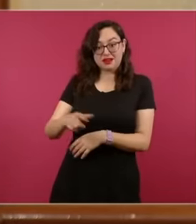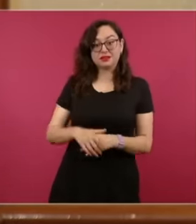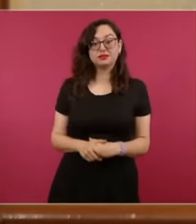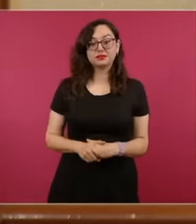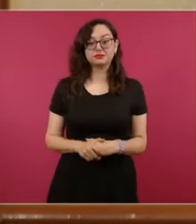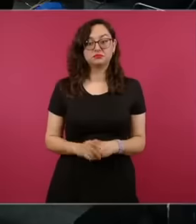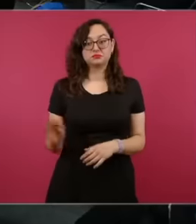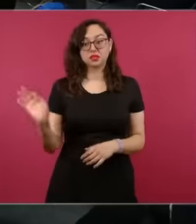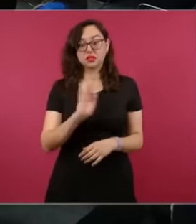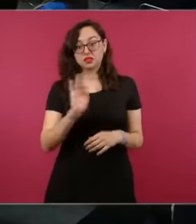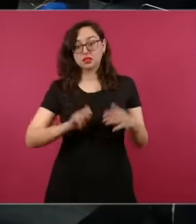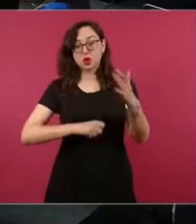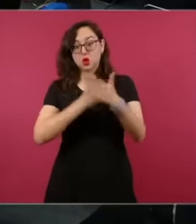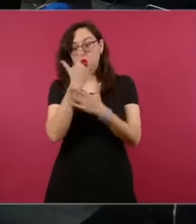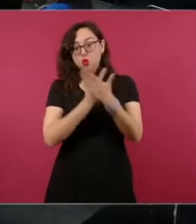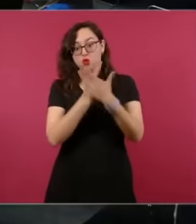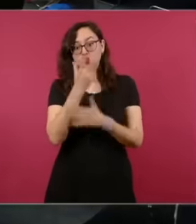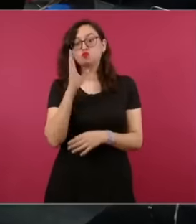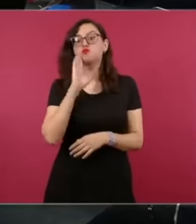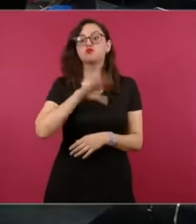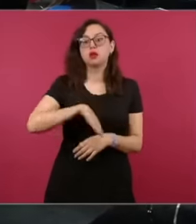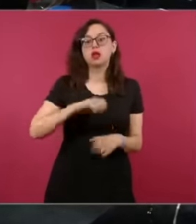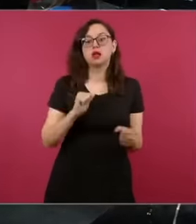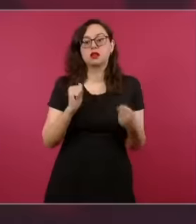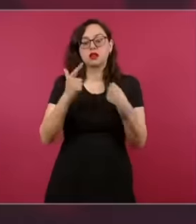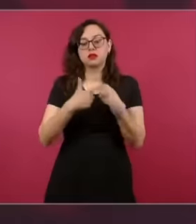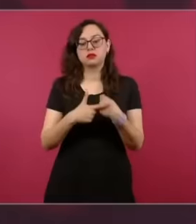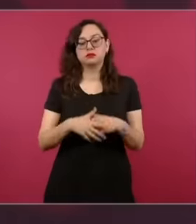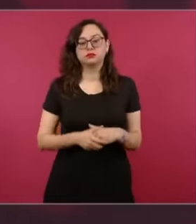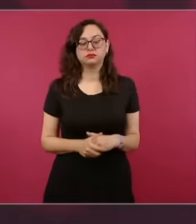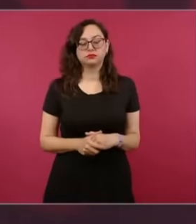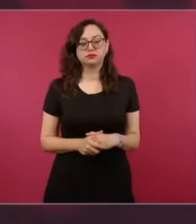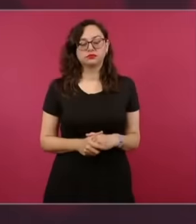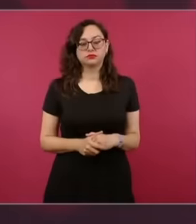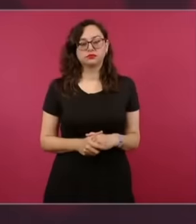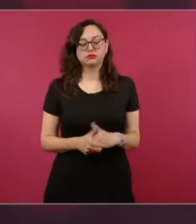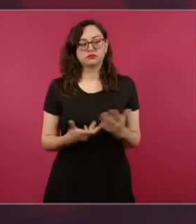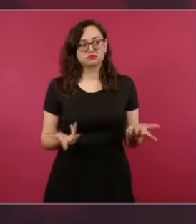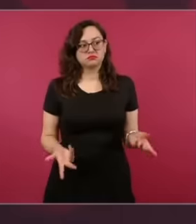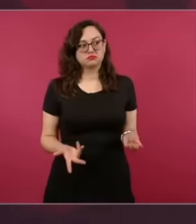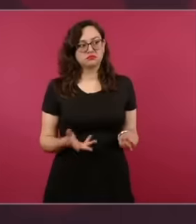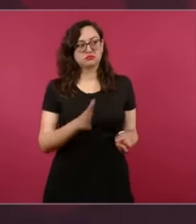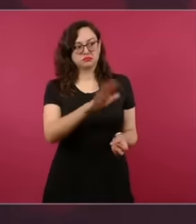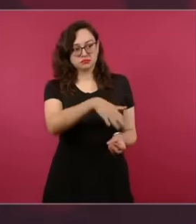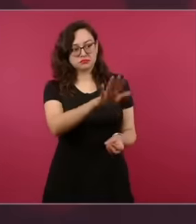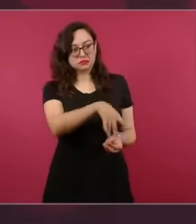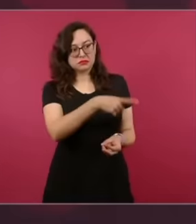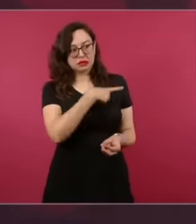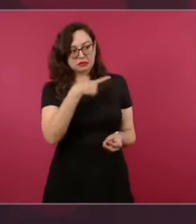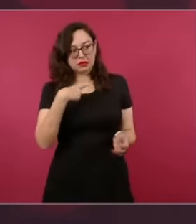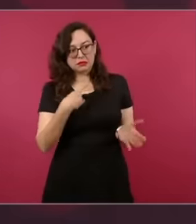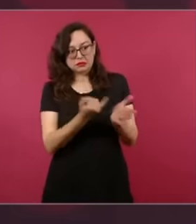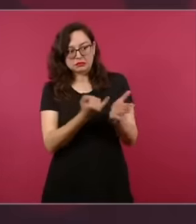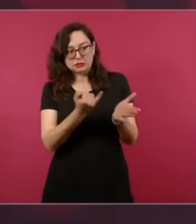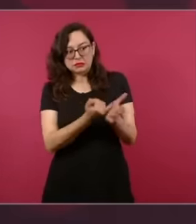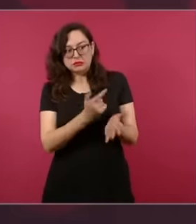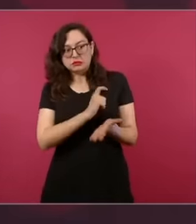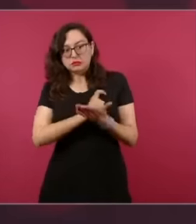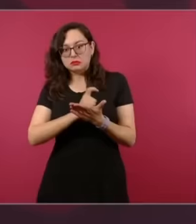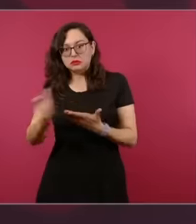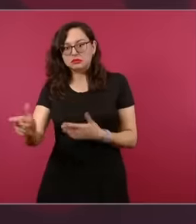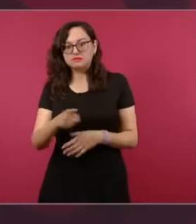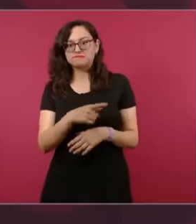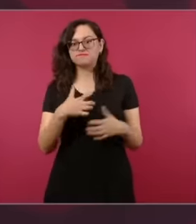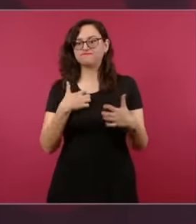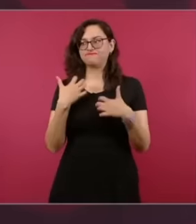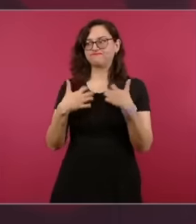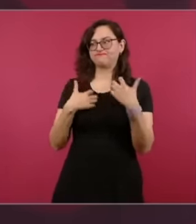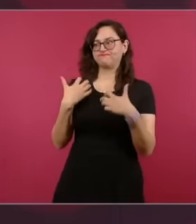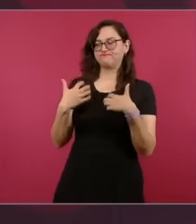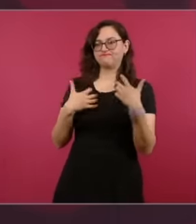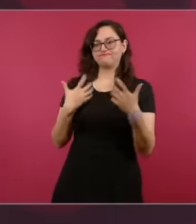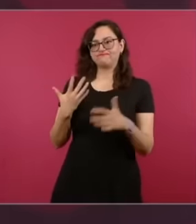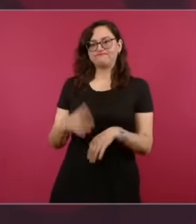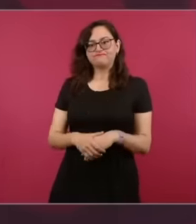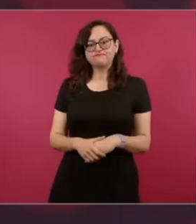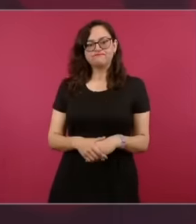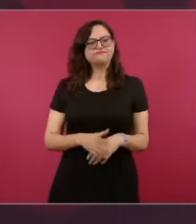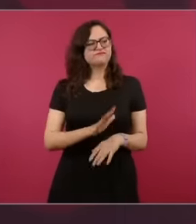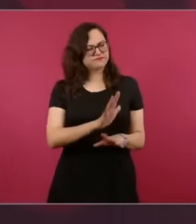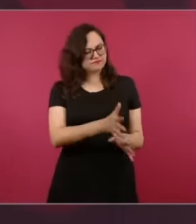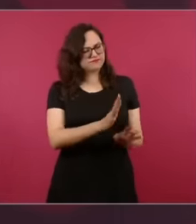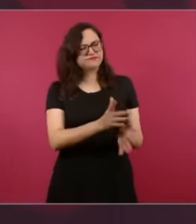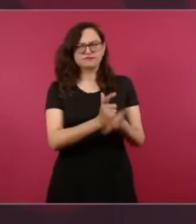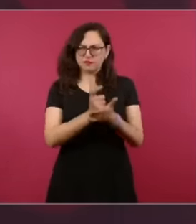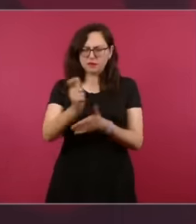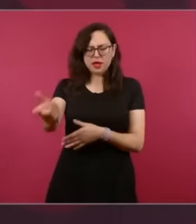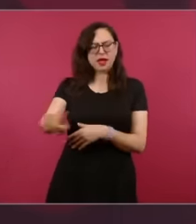he talked to them Get up to date Now and they got up to date it made him angry because